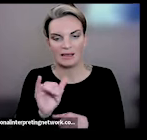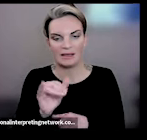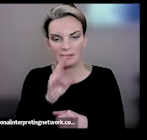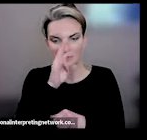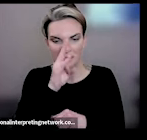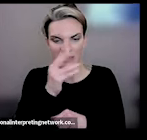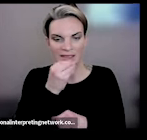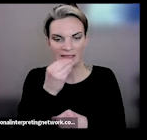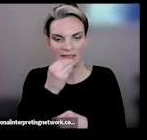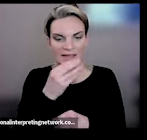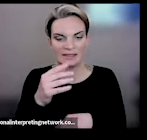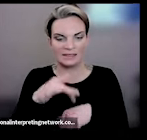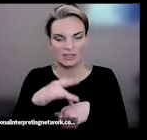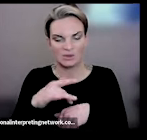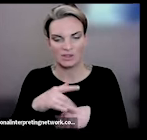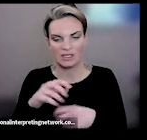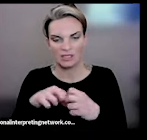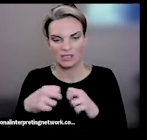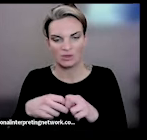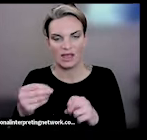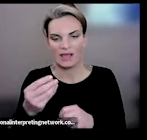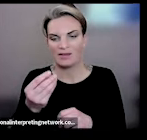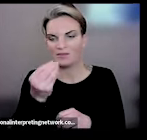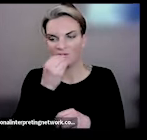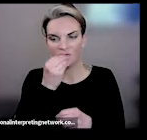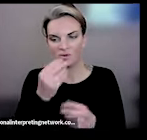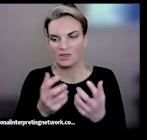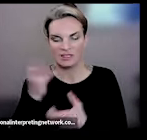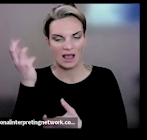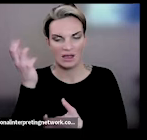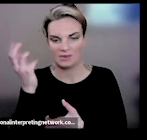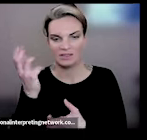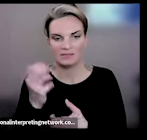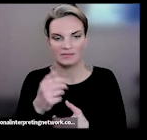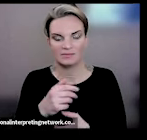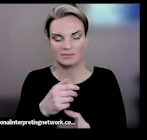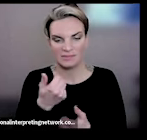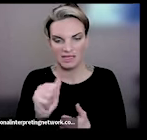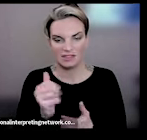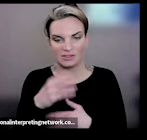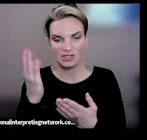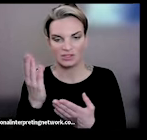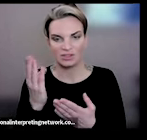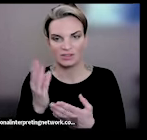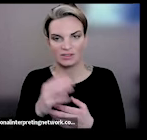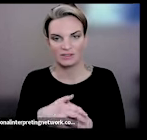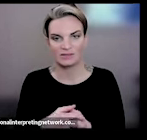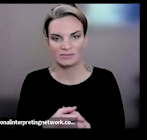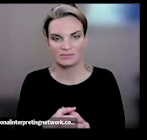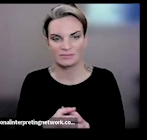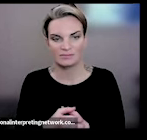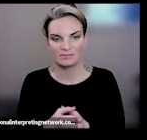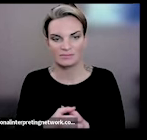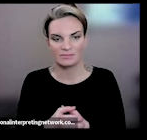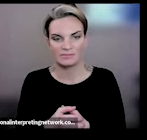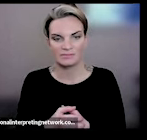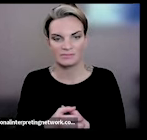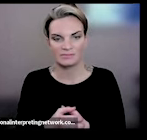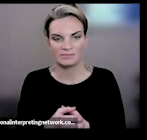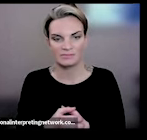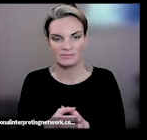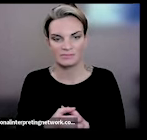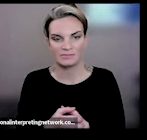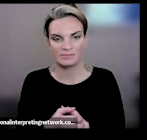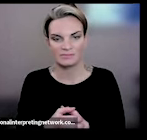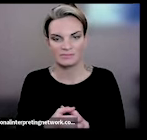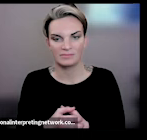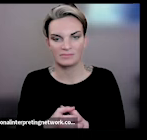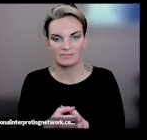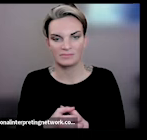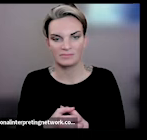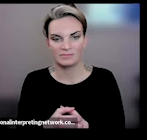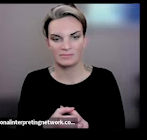issues, and food intolerance? So any suggestions on that as it relates to folks with disabilities.